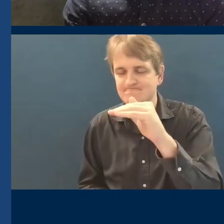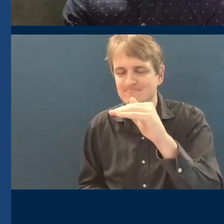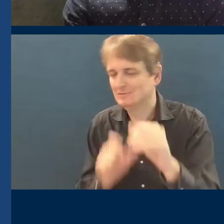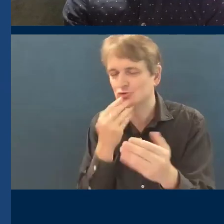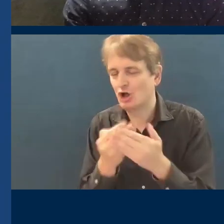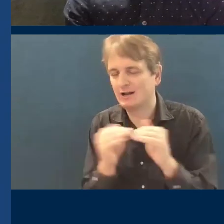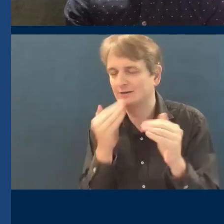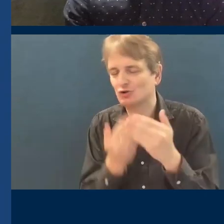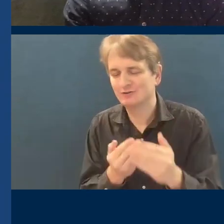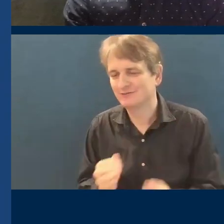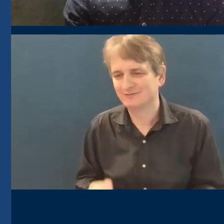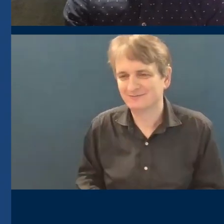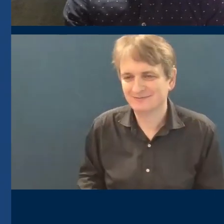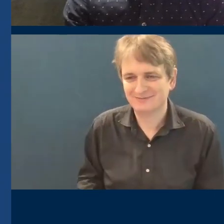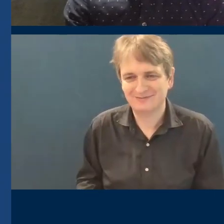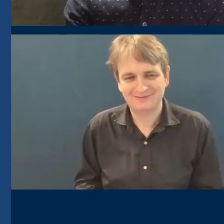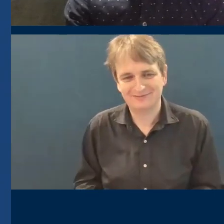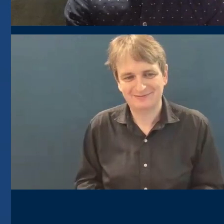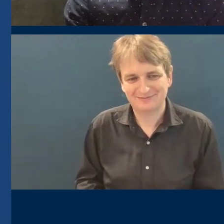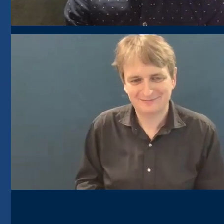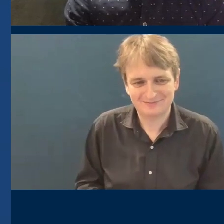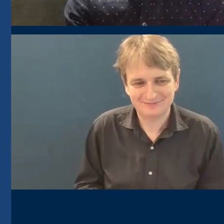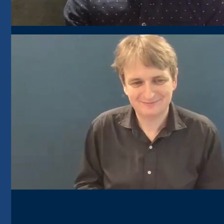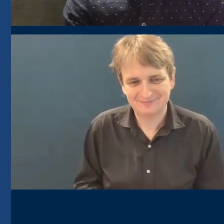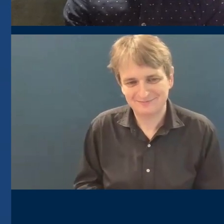But it is subpar right, it is not nearly as good as live transfer.